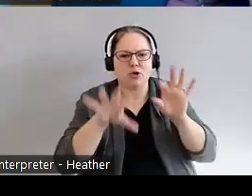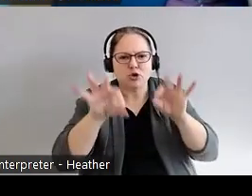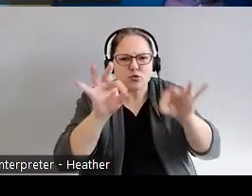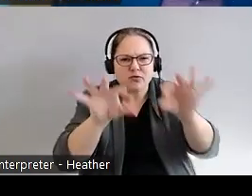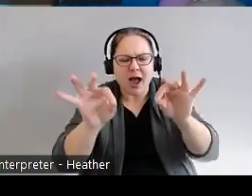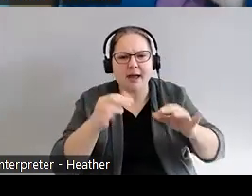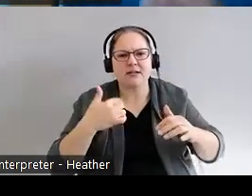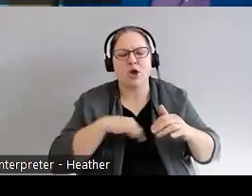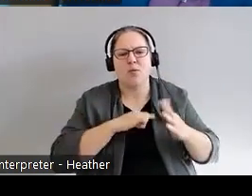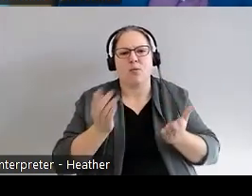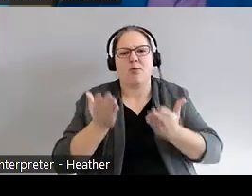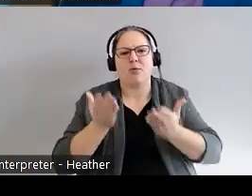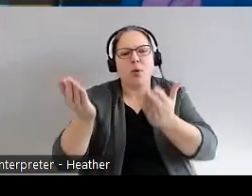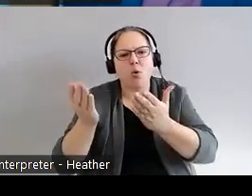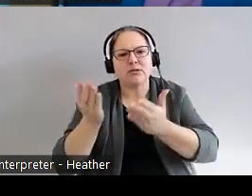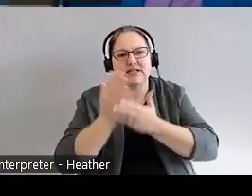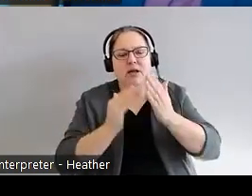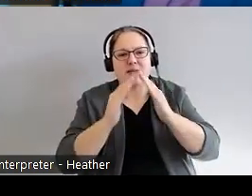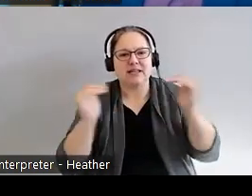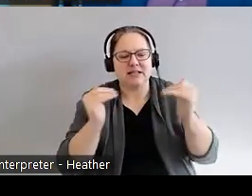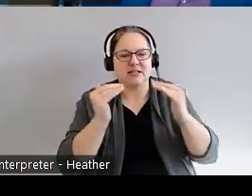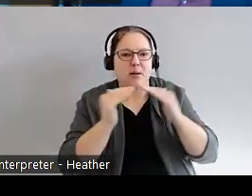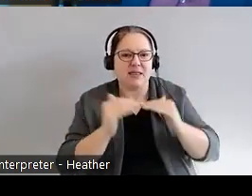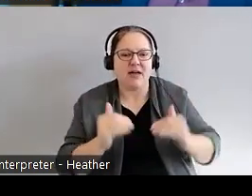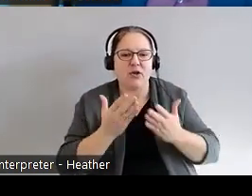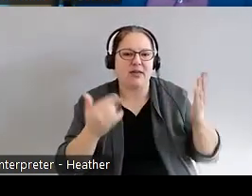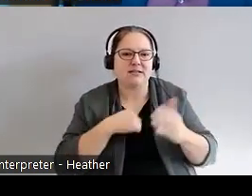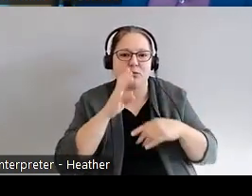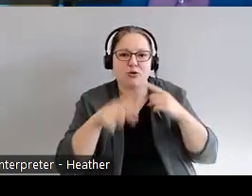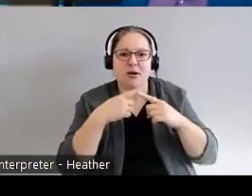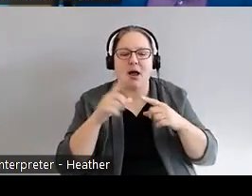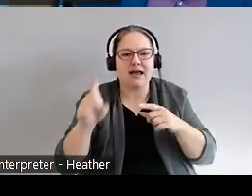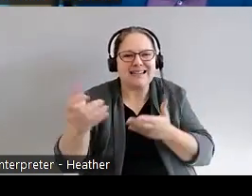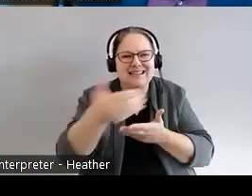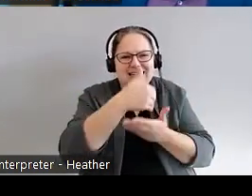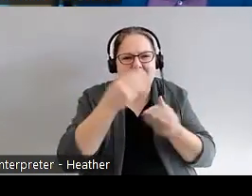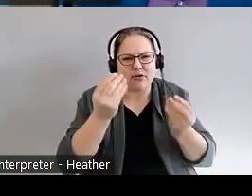uh like some of the system level stuff that I'm going to talk about. Um, but I've been told